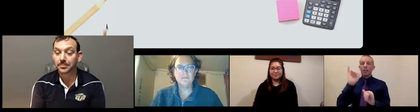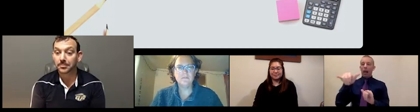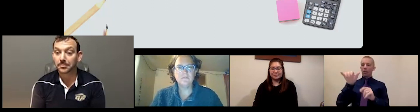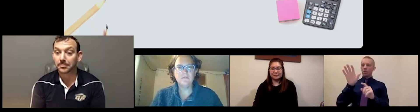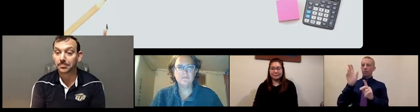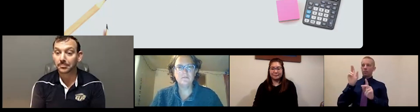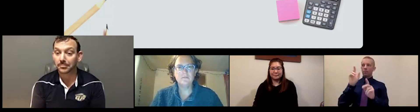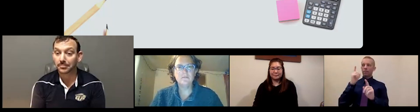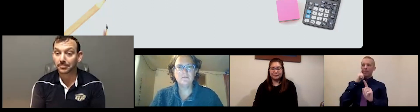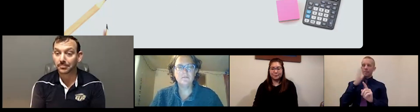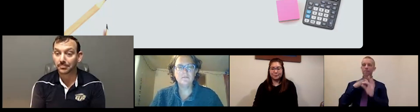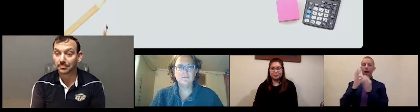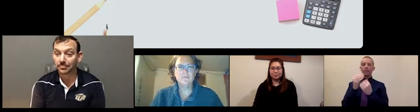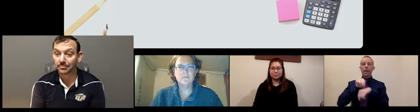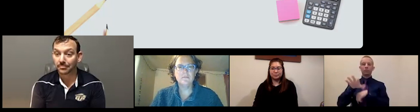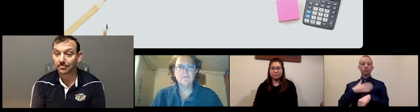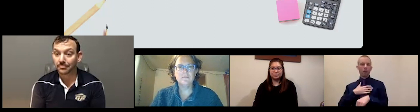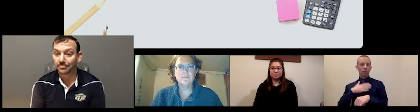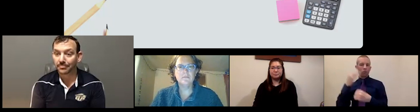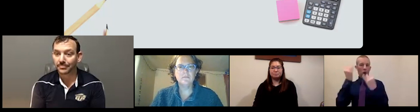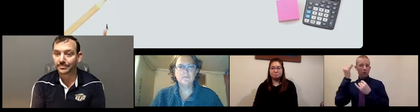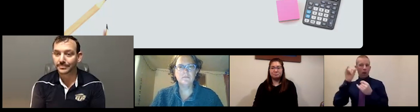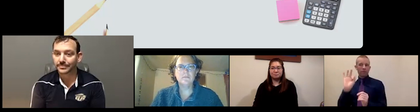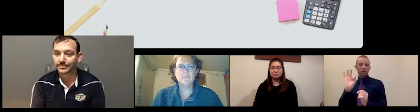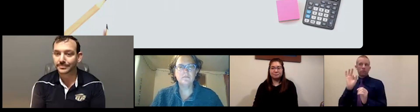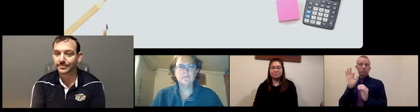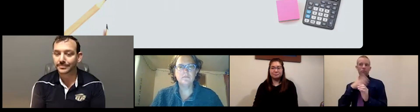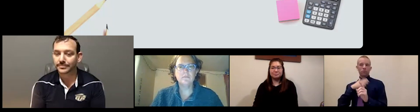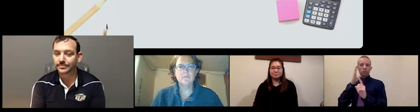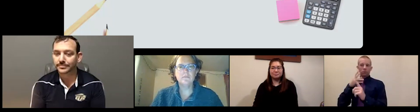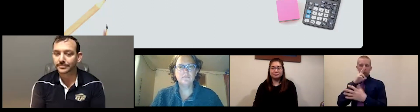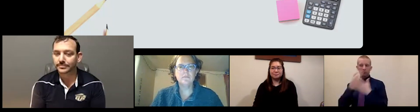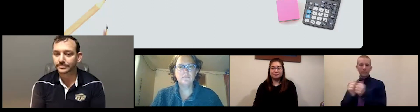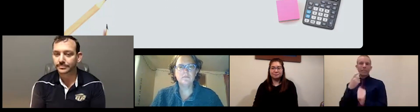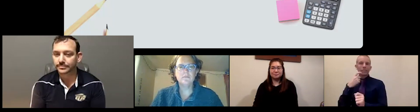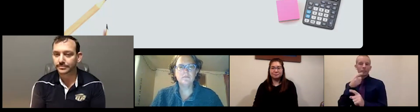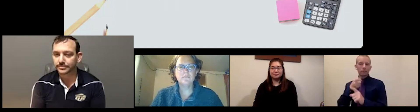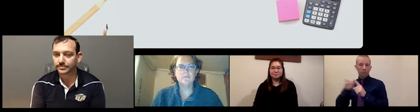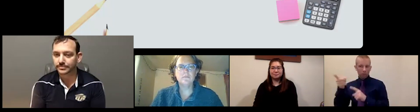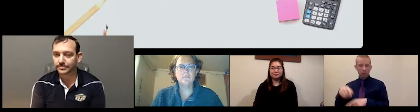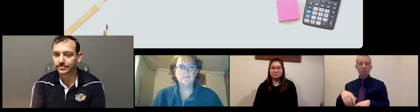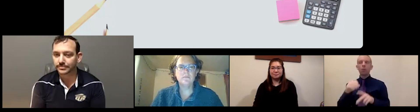So I think my family affected my thoughts of what I wanted my career to be and helped me choose the dentistry field.